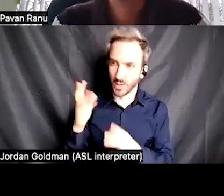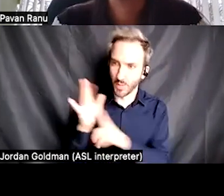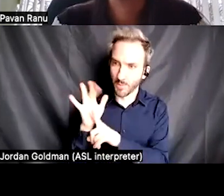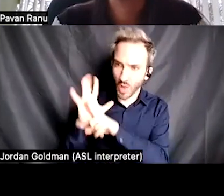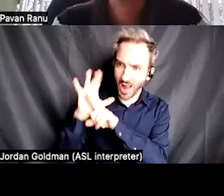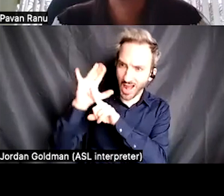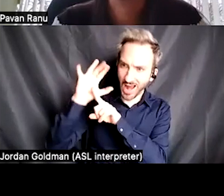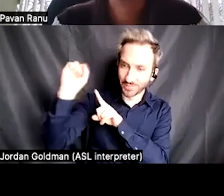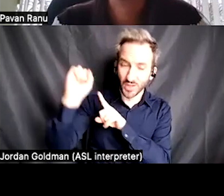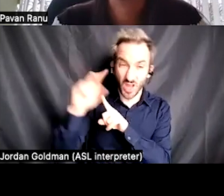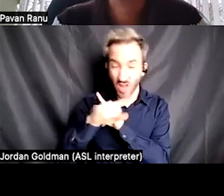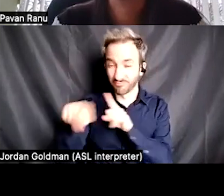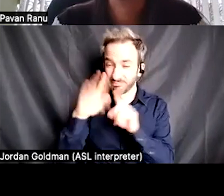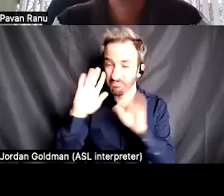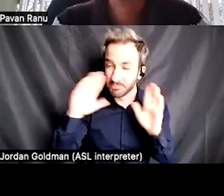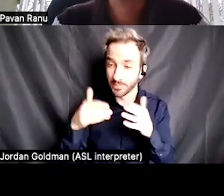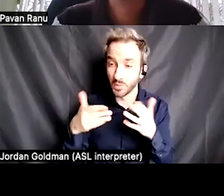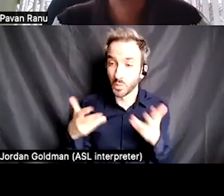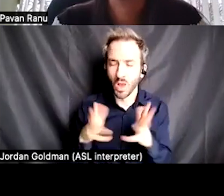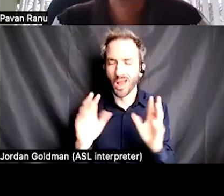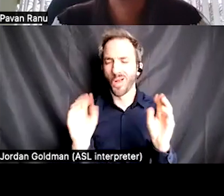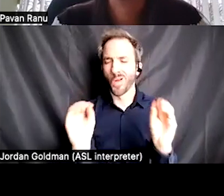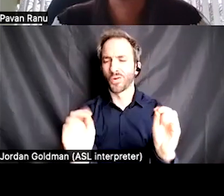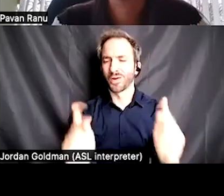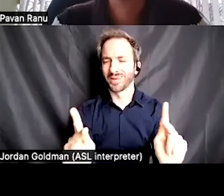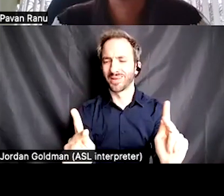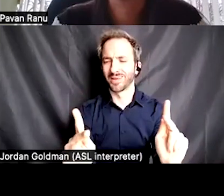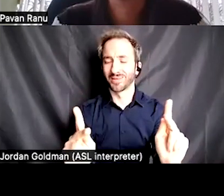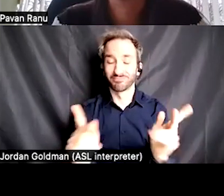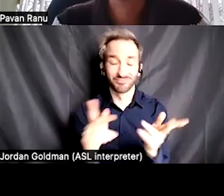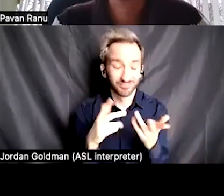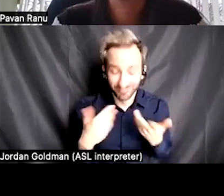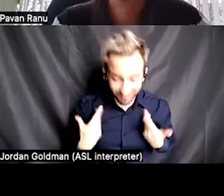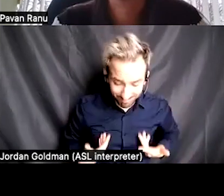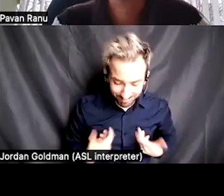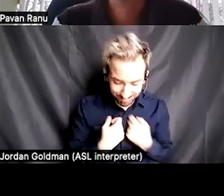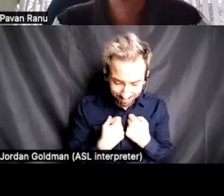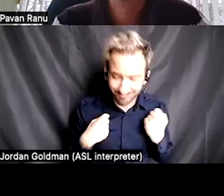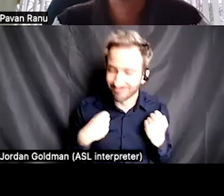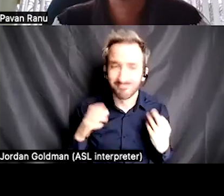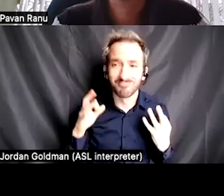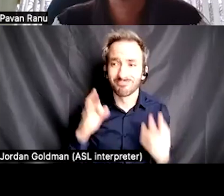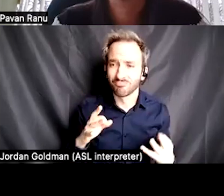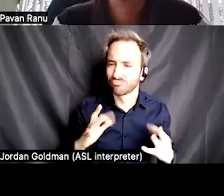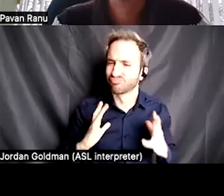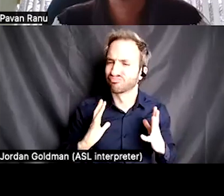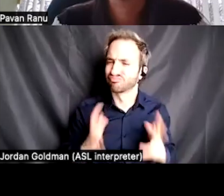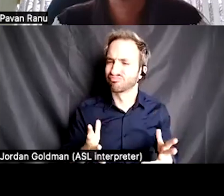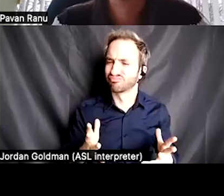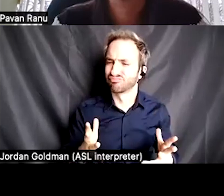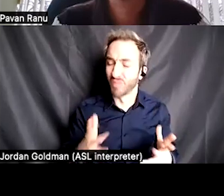focus a lot on it being okay to not be perfect, allowing those flaws to rise to the surface and